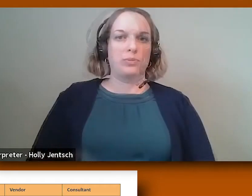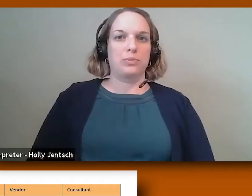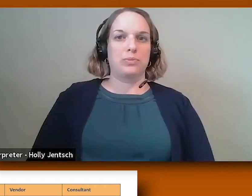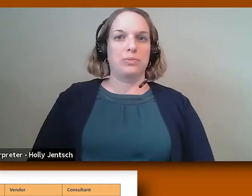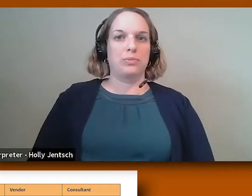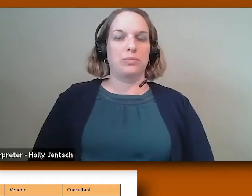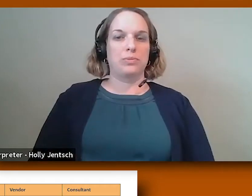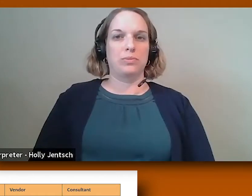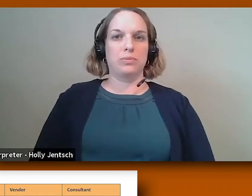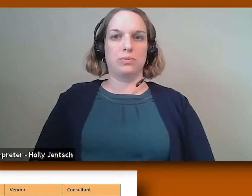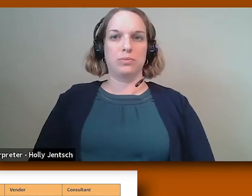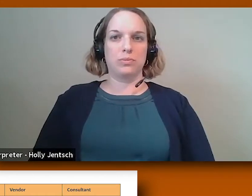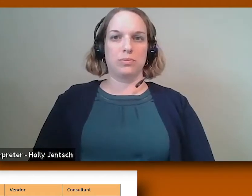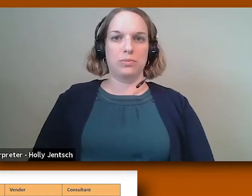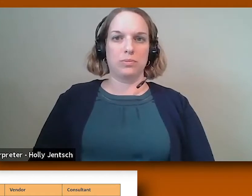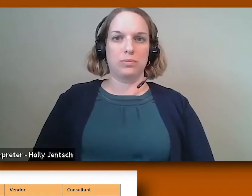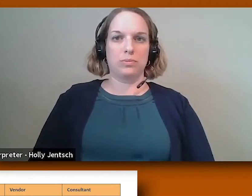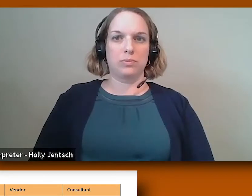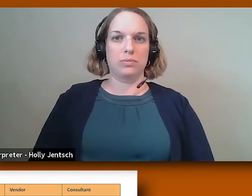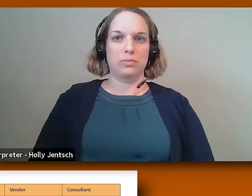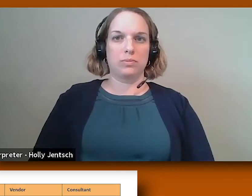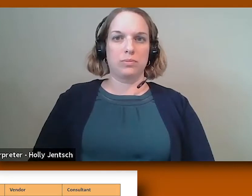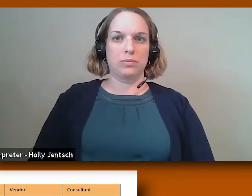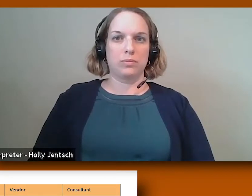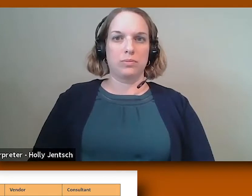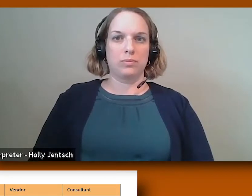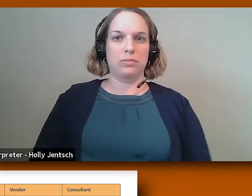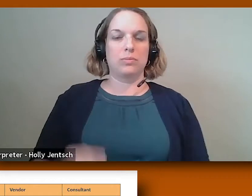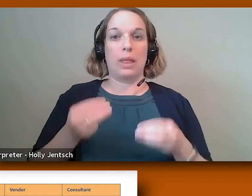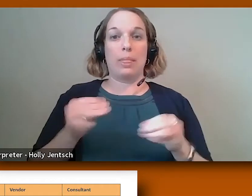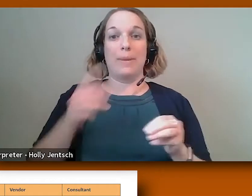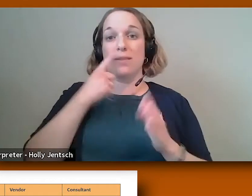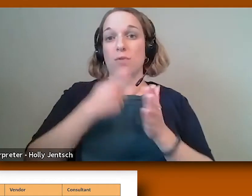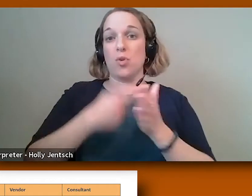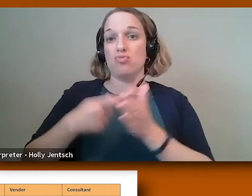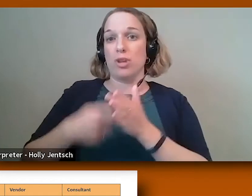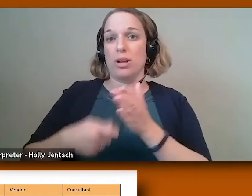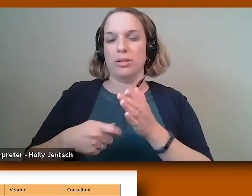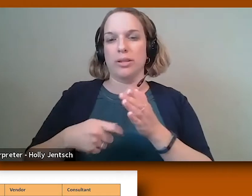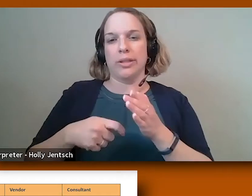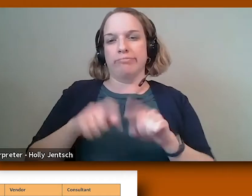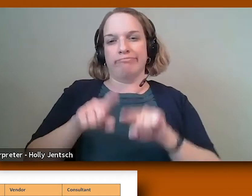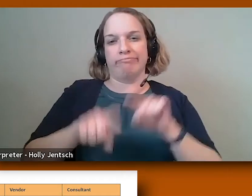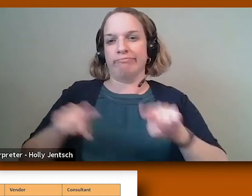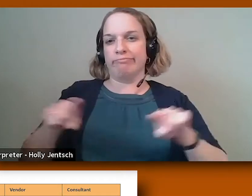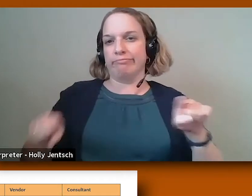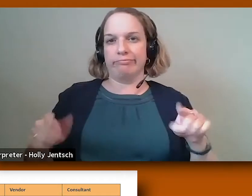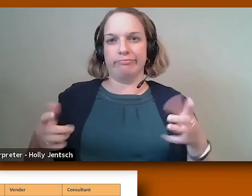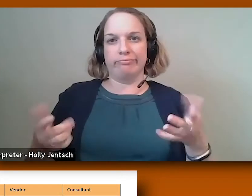The method for pricing usually varies between the two. It really just depends on what type of research